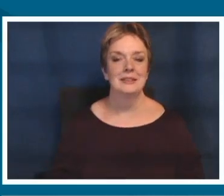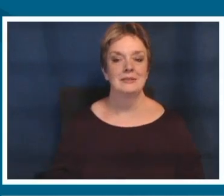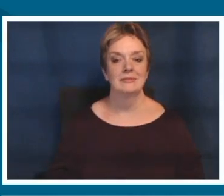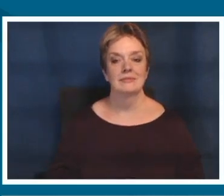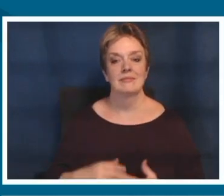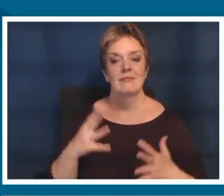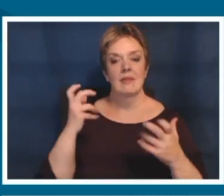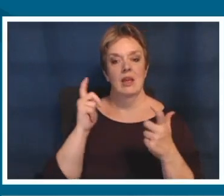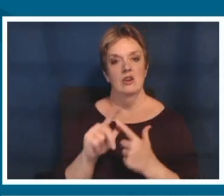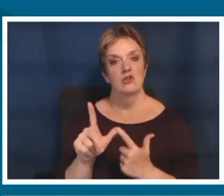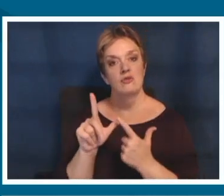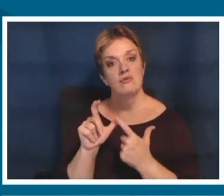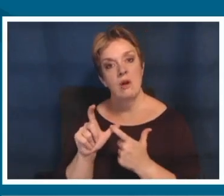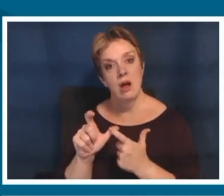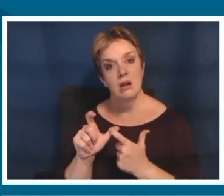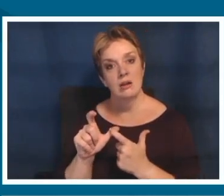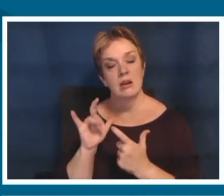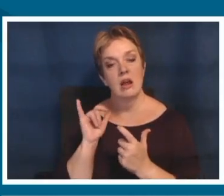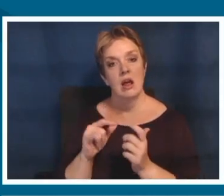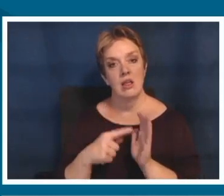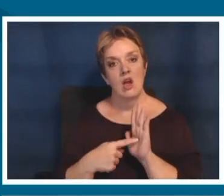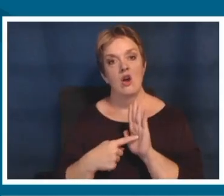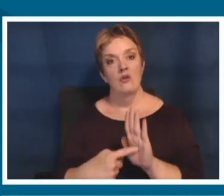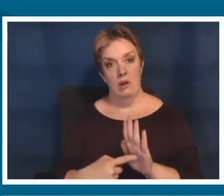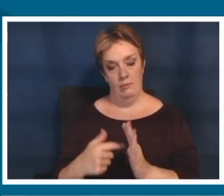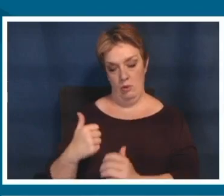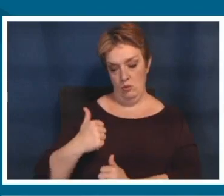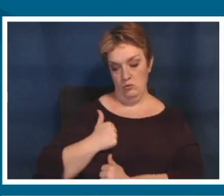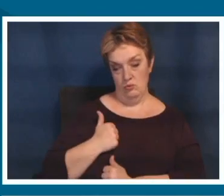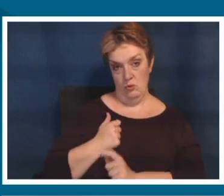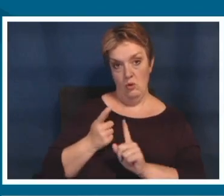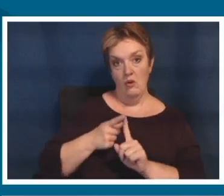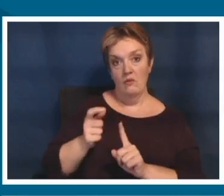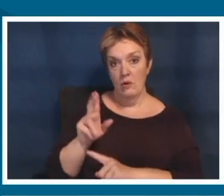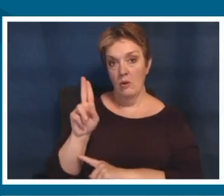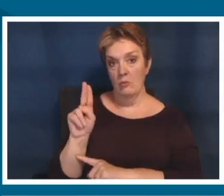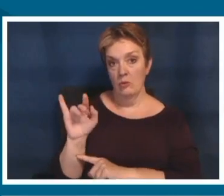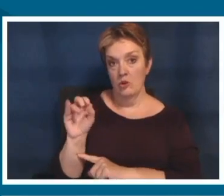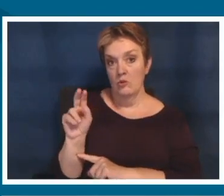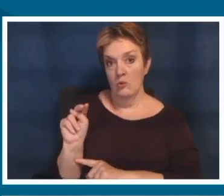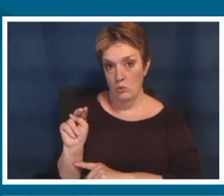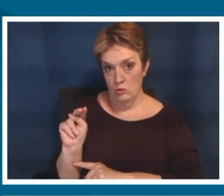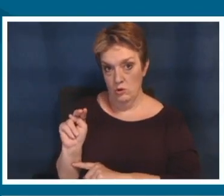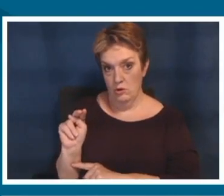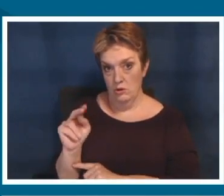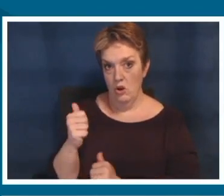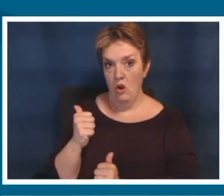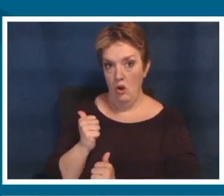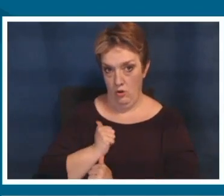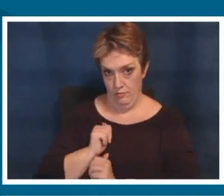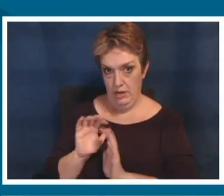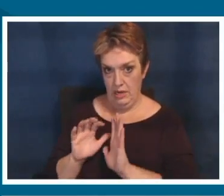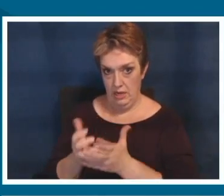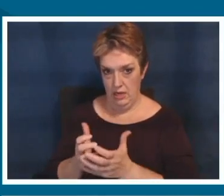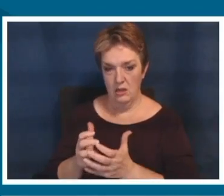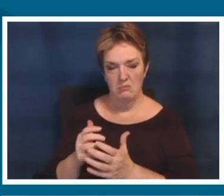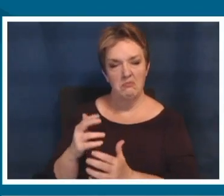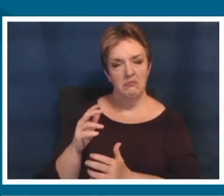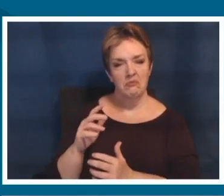soldiers who were part of the union army members of union troops and they wanted to run